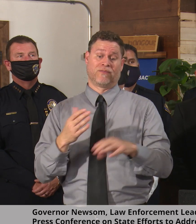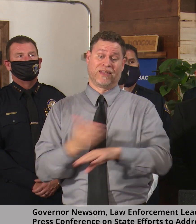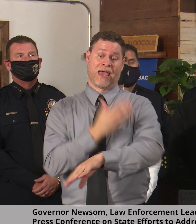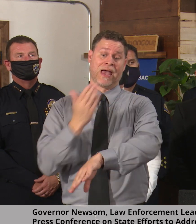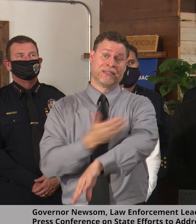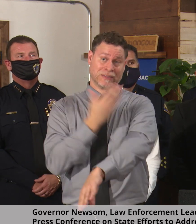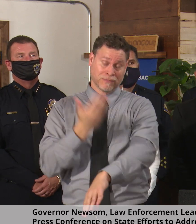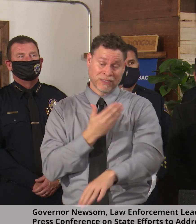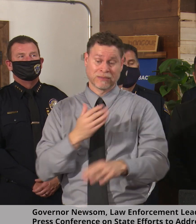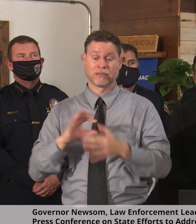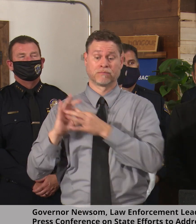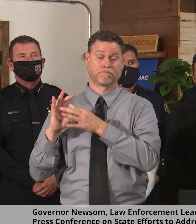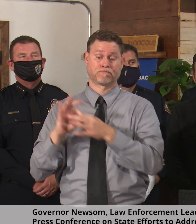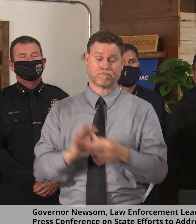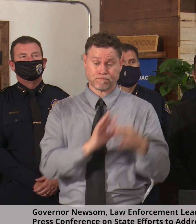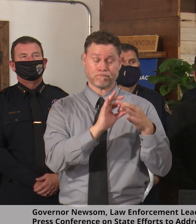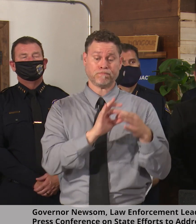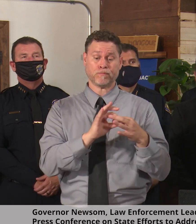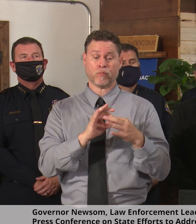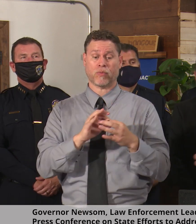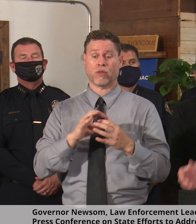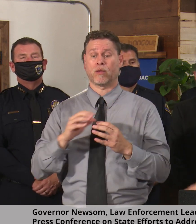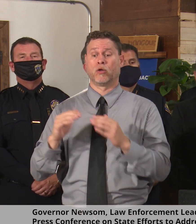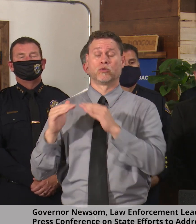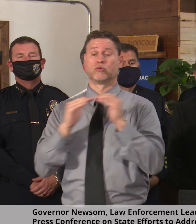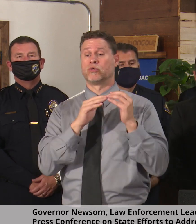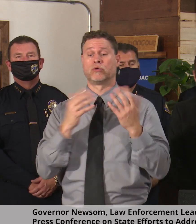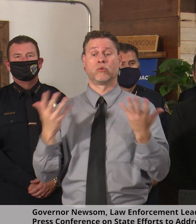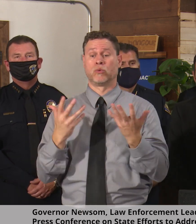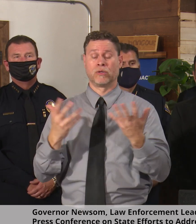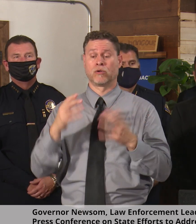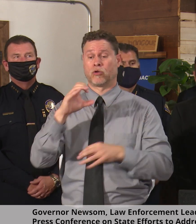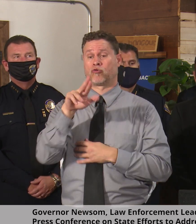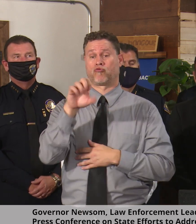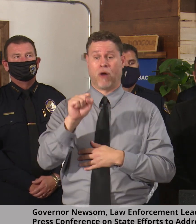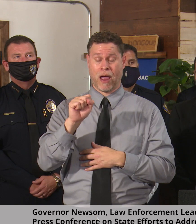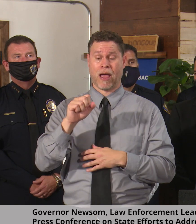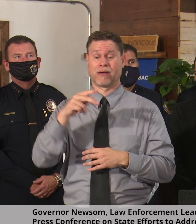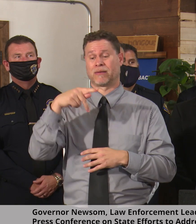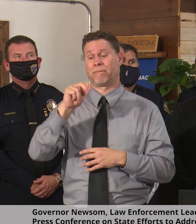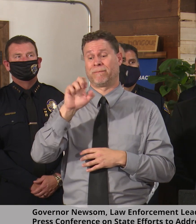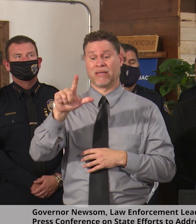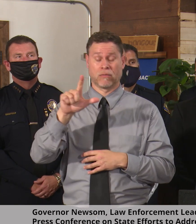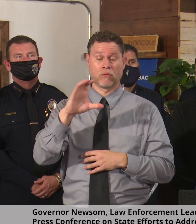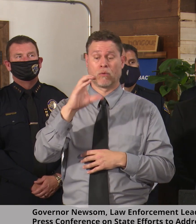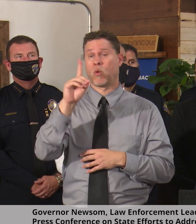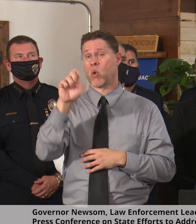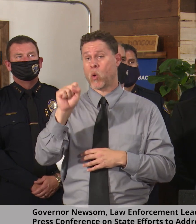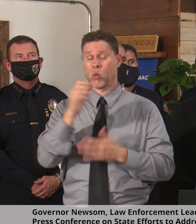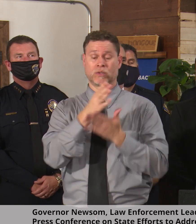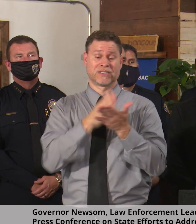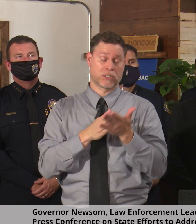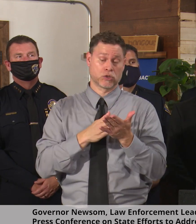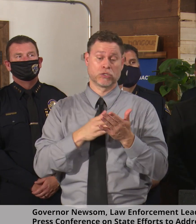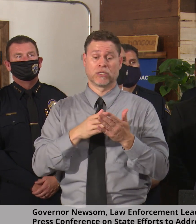as it relates to the adjudication of these crimes and the penal code sections, they amply exist